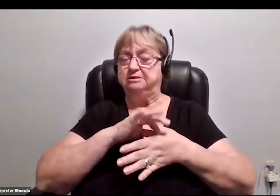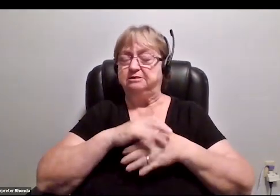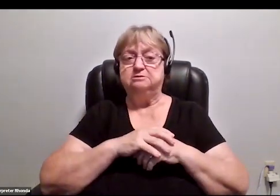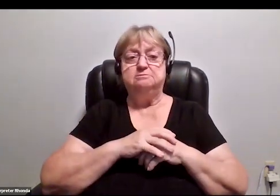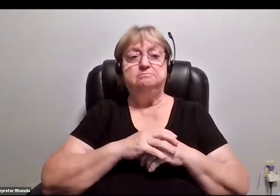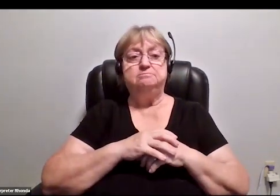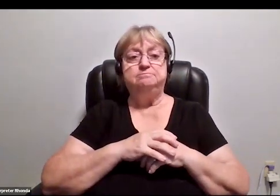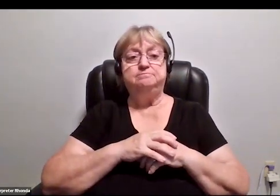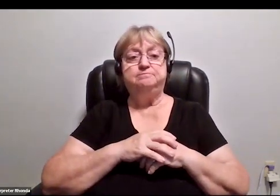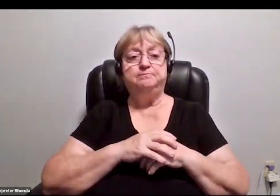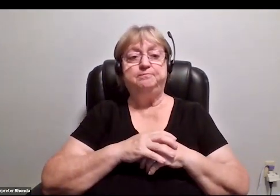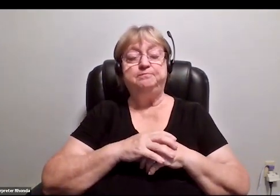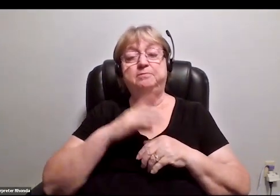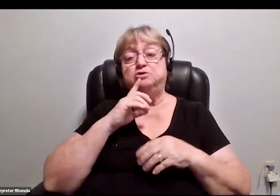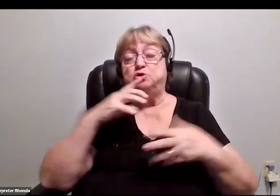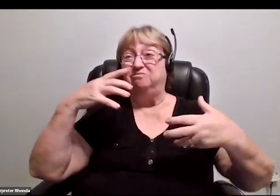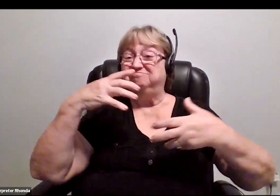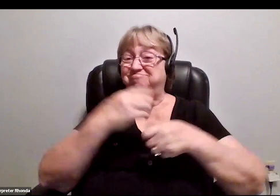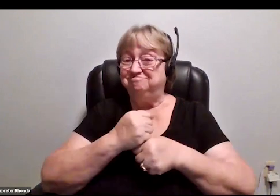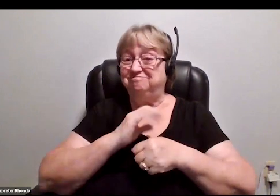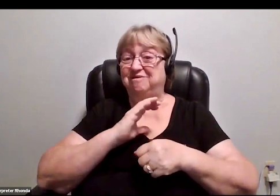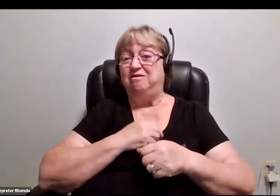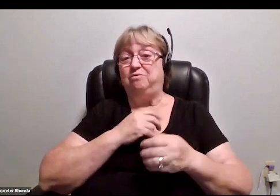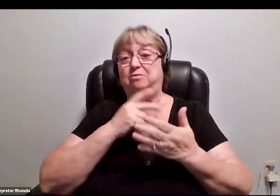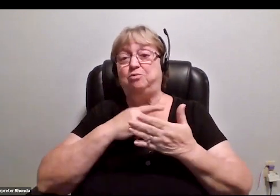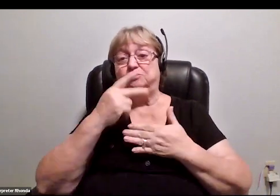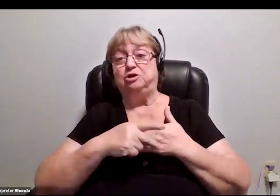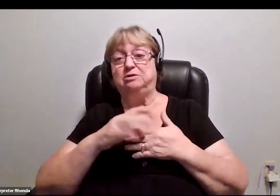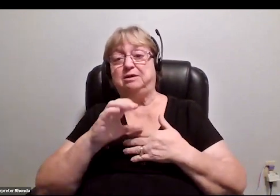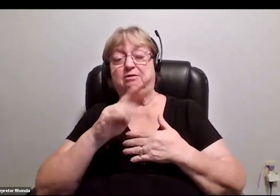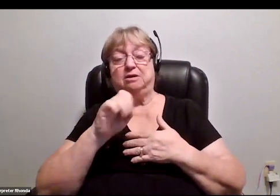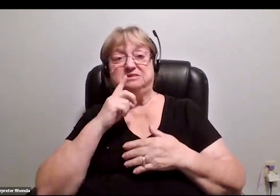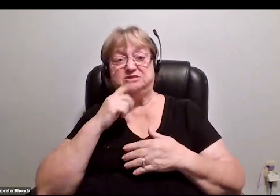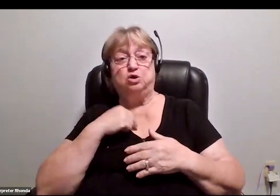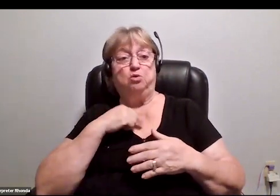An overview of our project. We started out with a proof of concept.